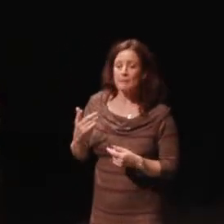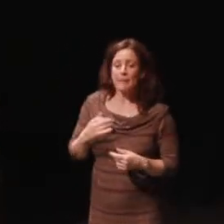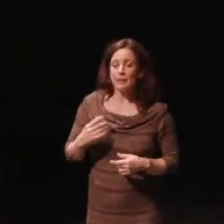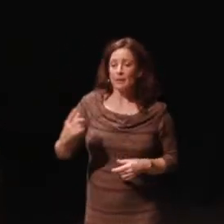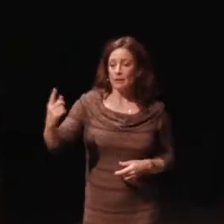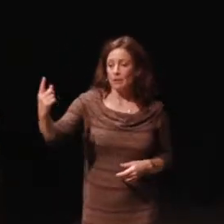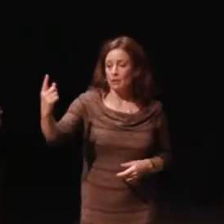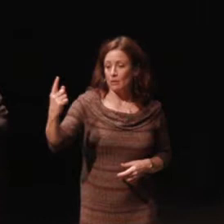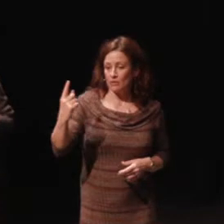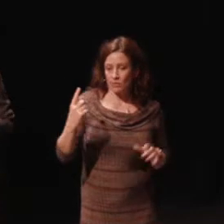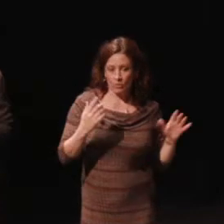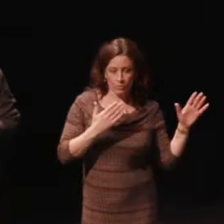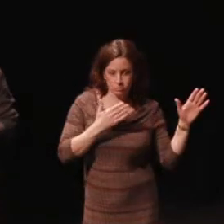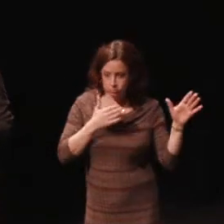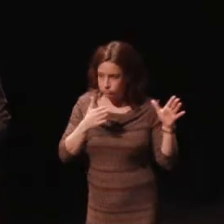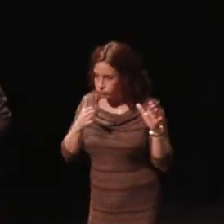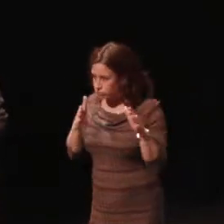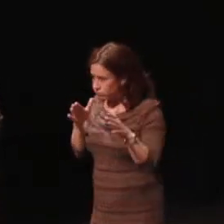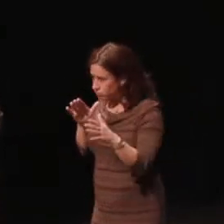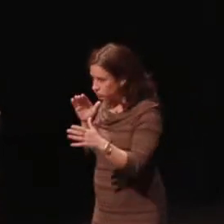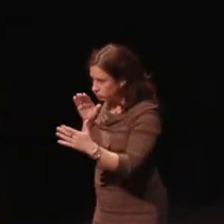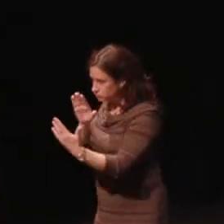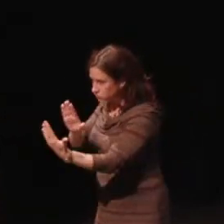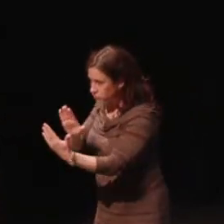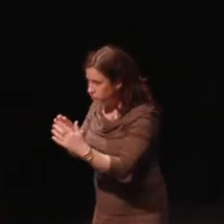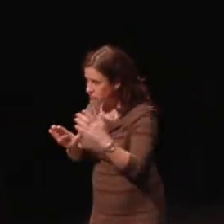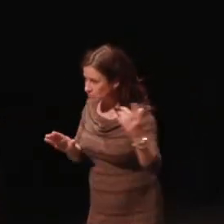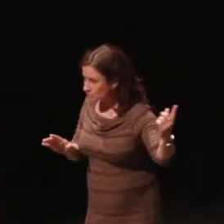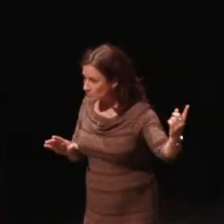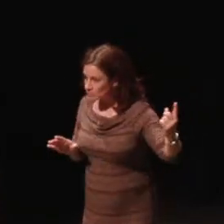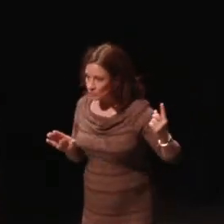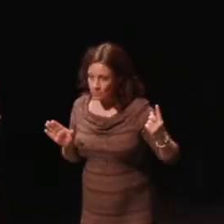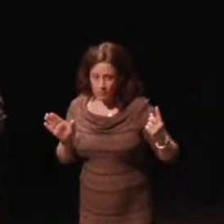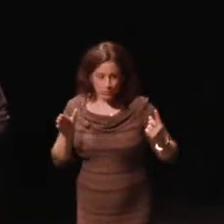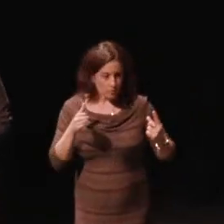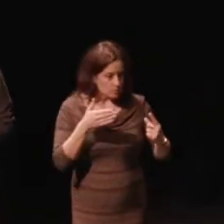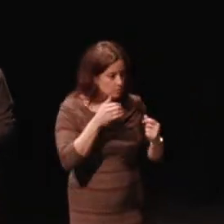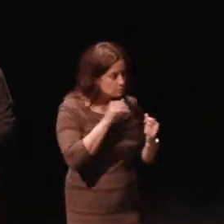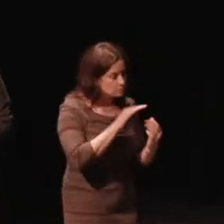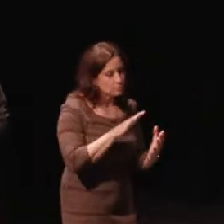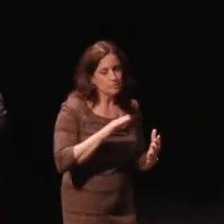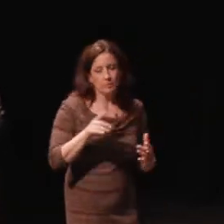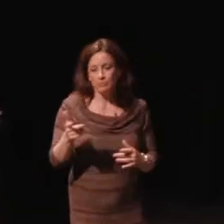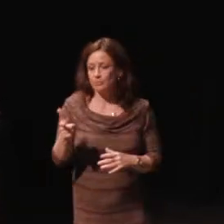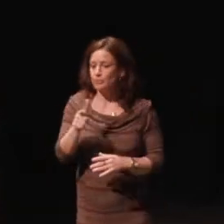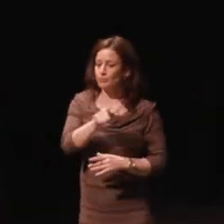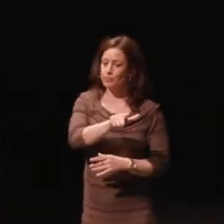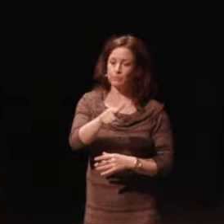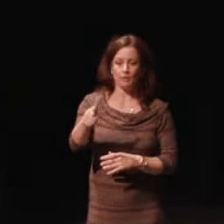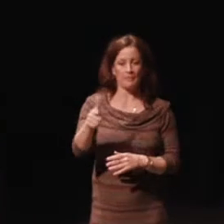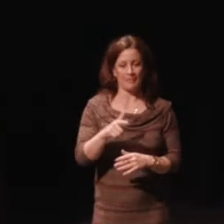Now they still have to very carefully perform the right moves, they have to make sure they can beat that opponent,